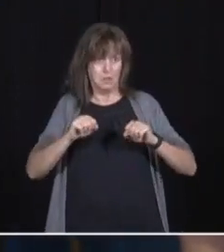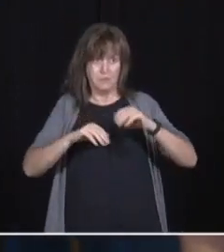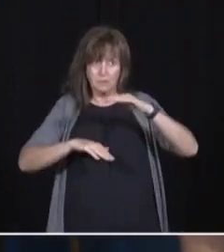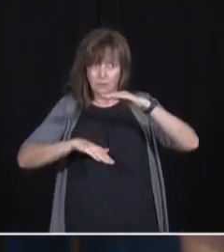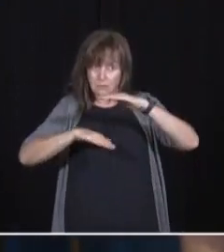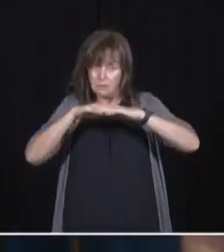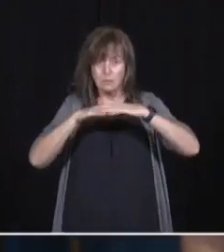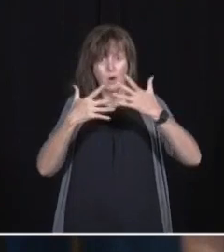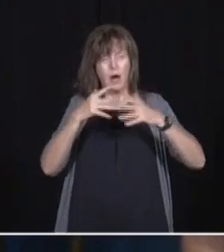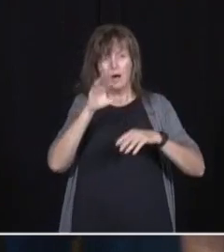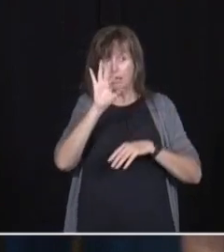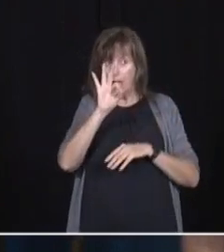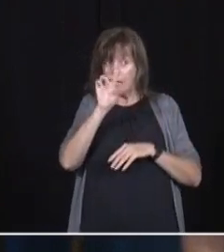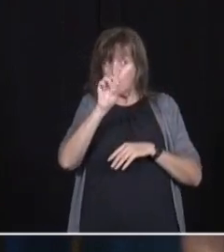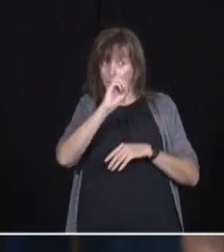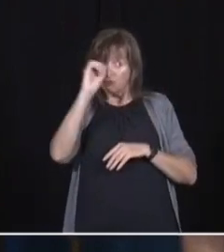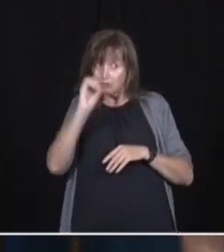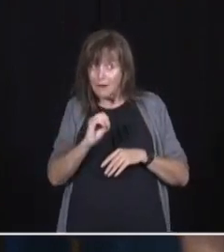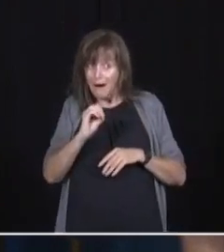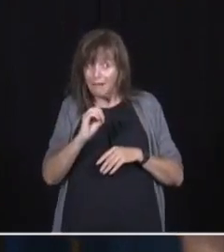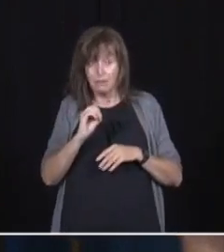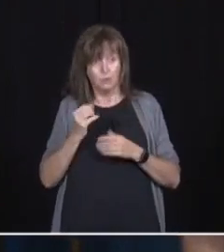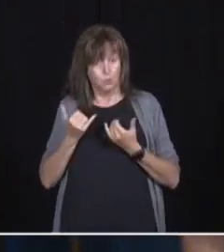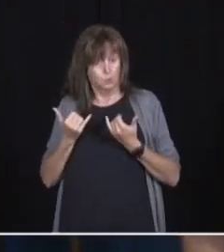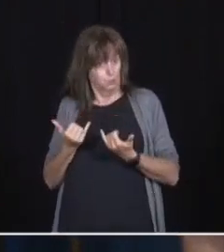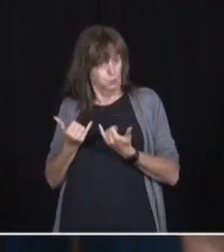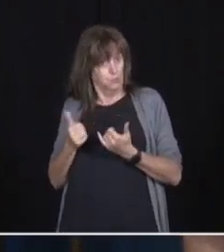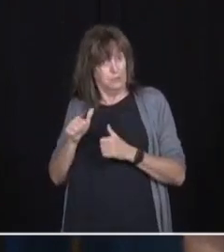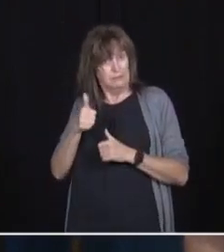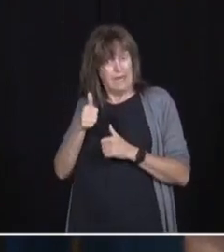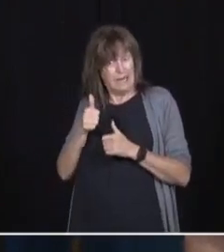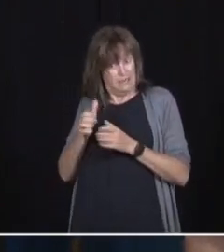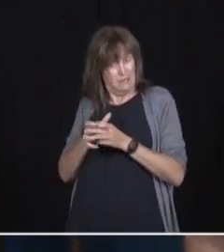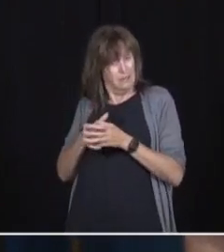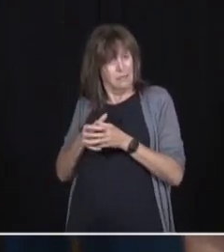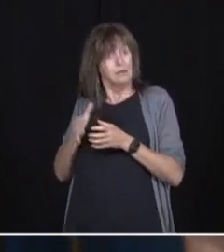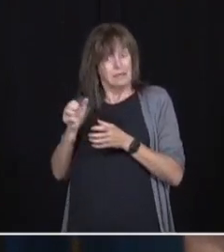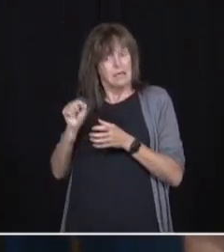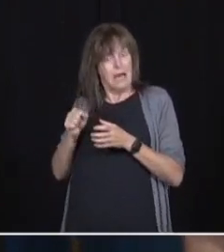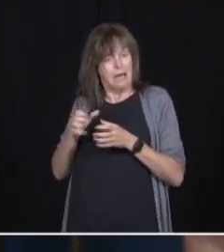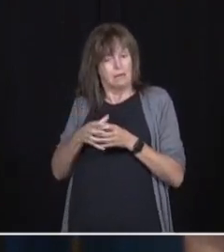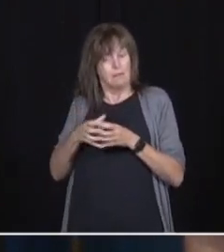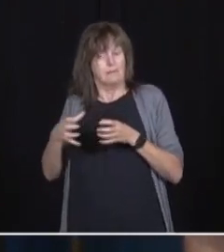solid plan. The capacities at 90%. Today is a day where they can jump from 10 to 15